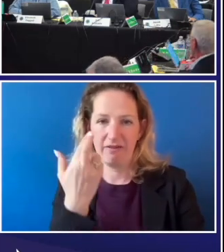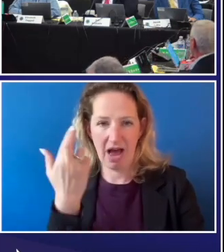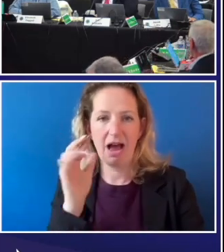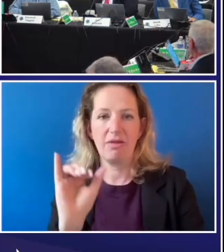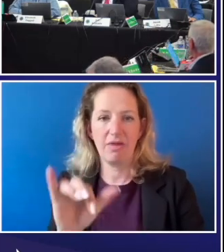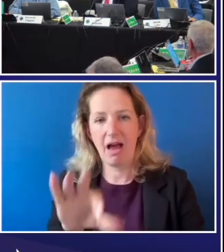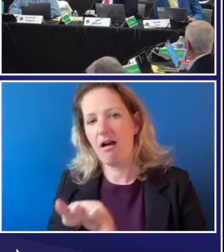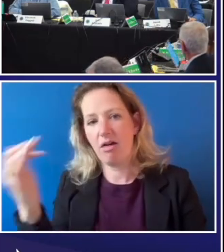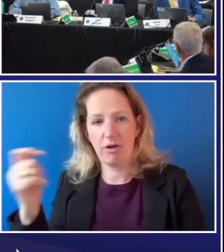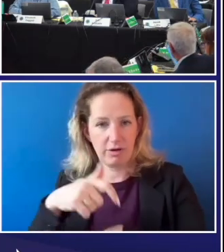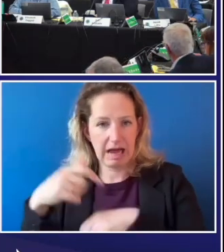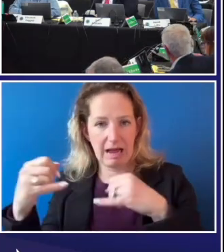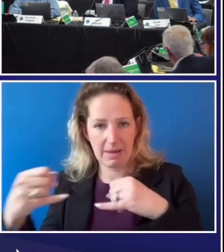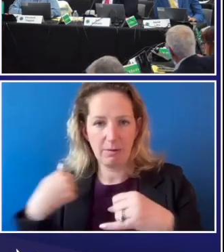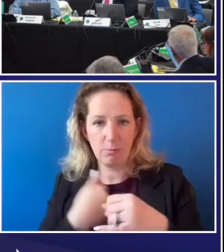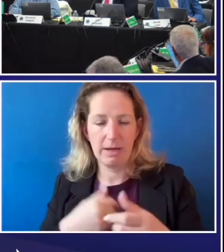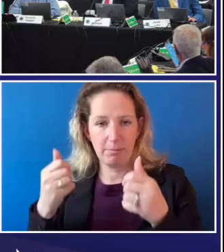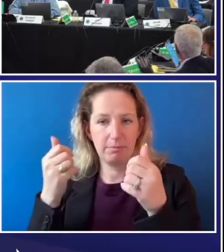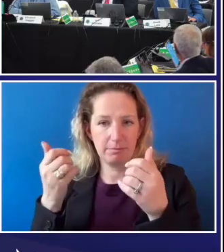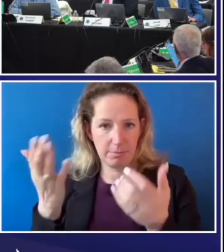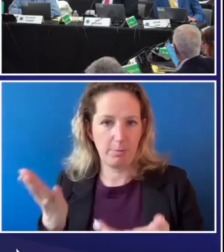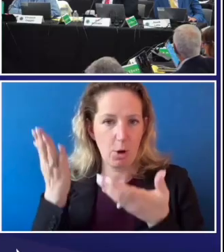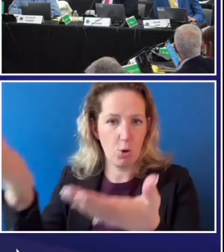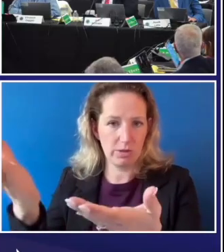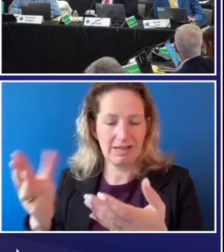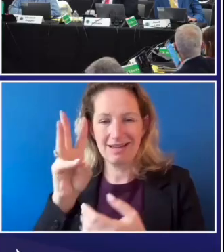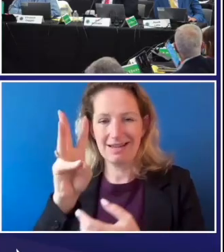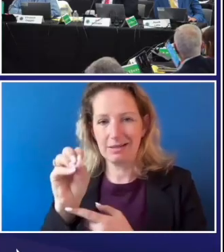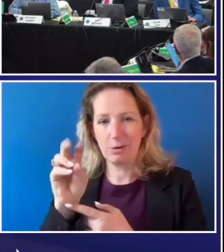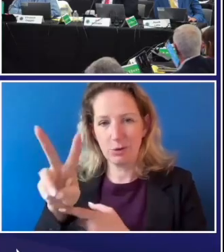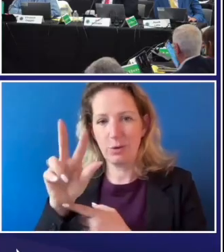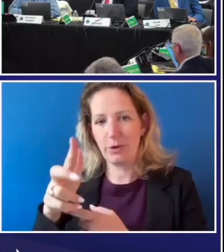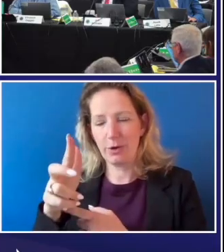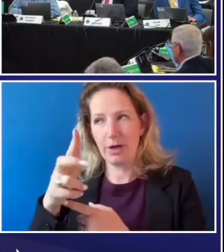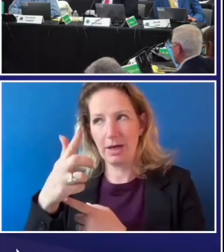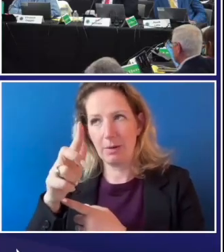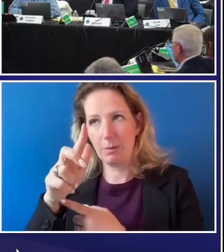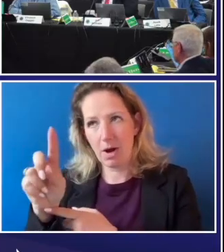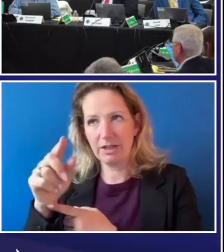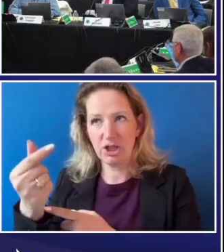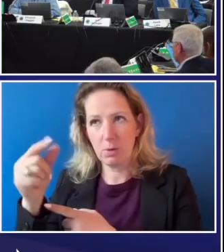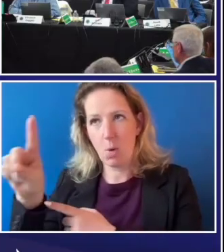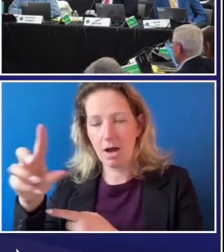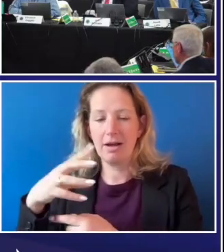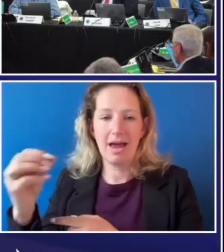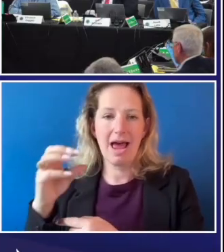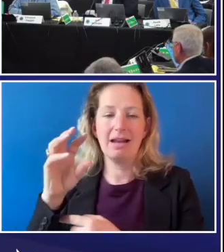that we had proposed actually in 60231 G1 and then 60232 B2 that